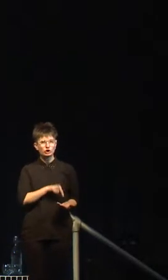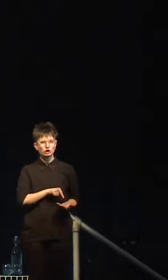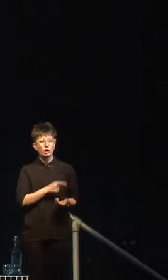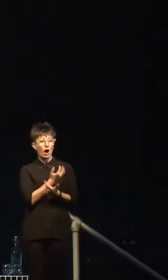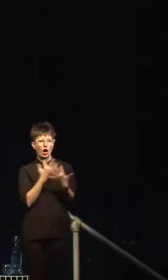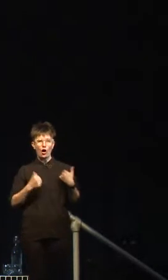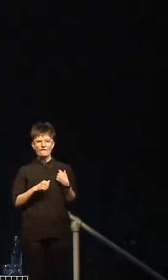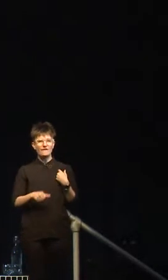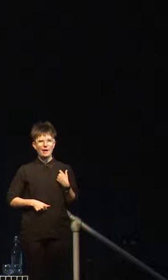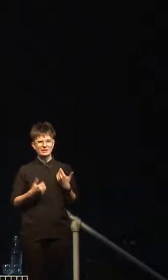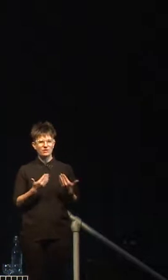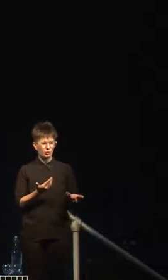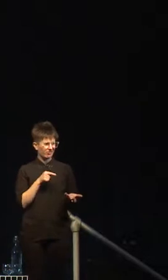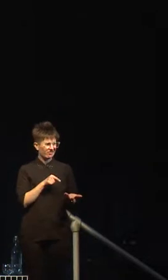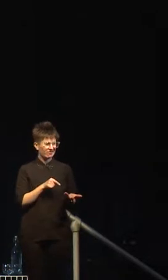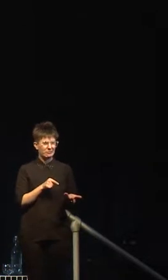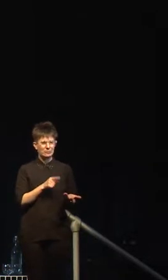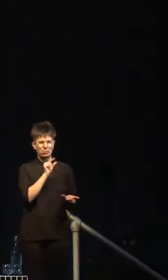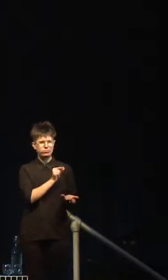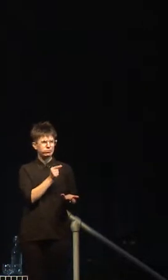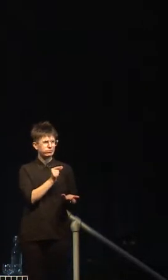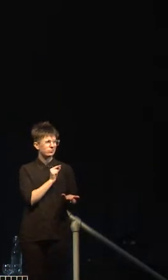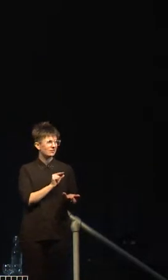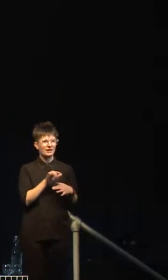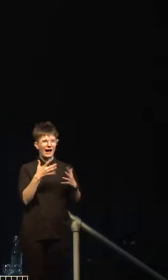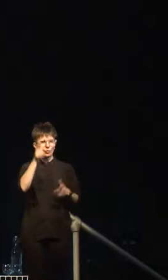starting to innovate particularly around business models. So one of the things that happened